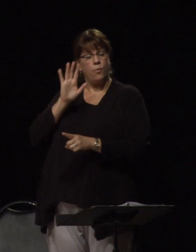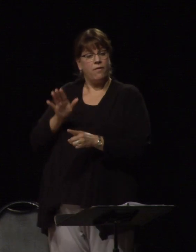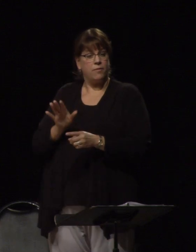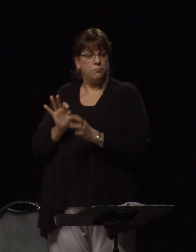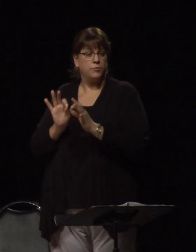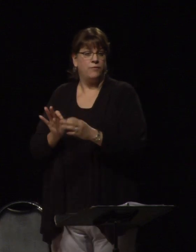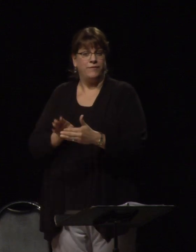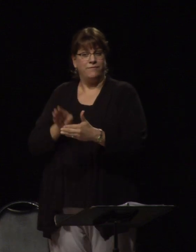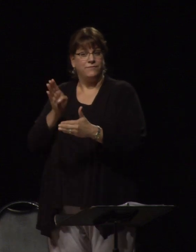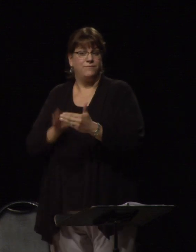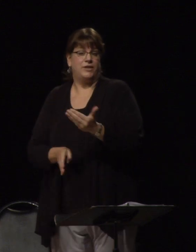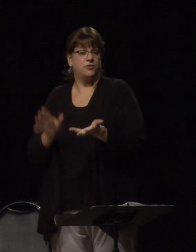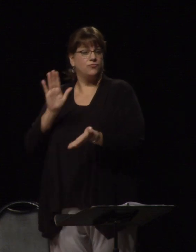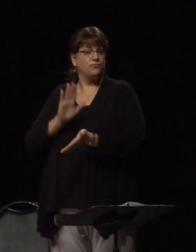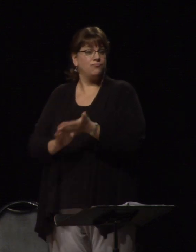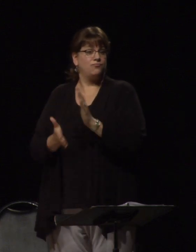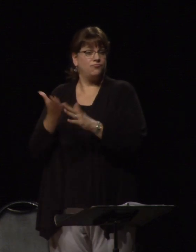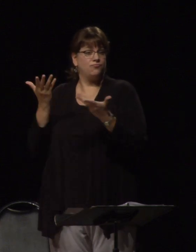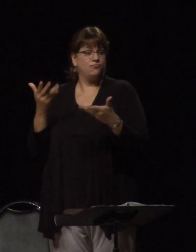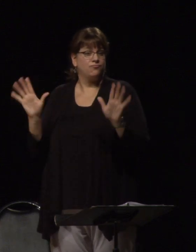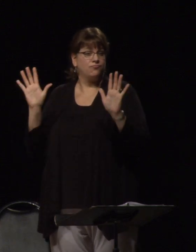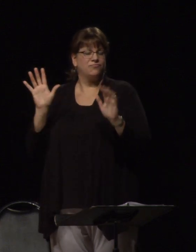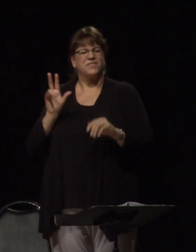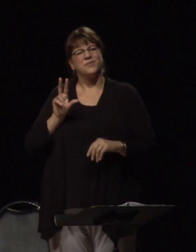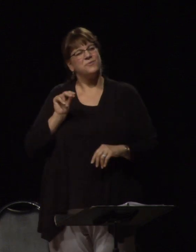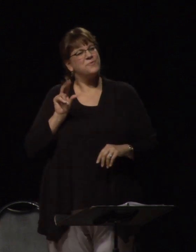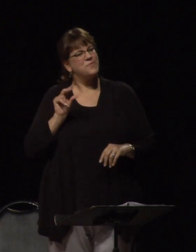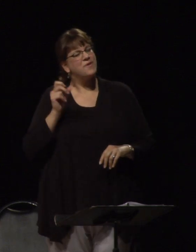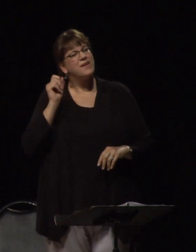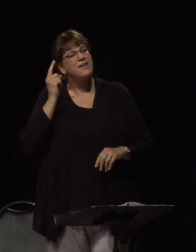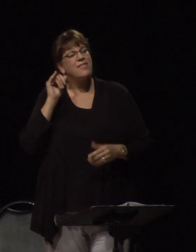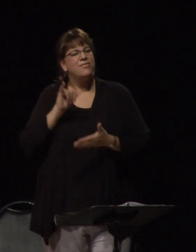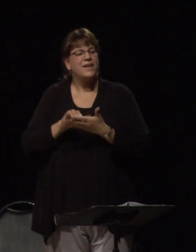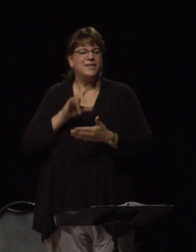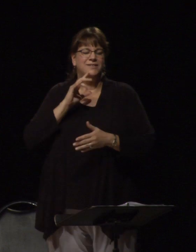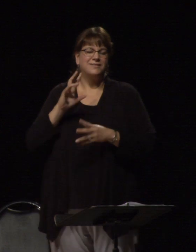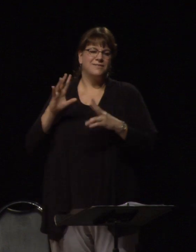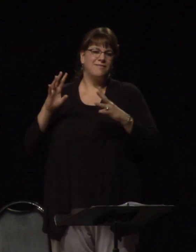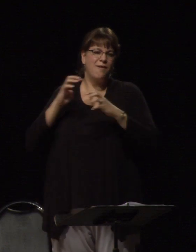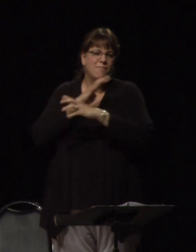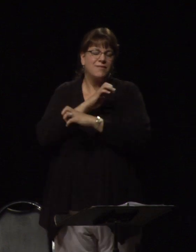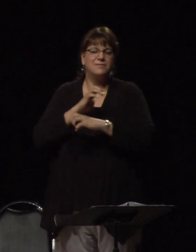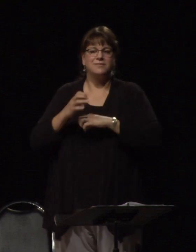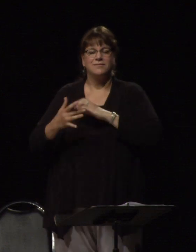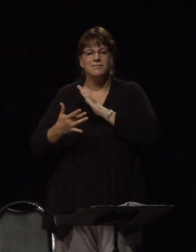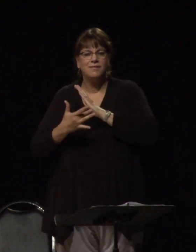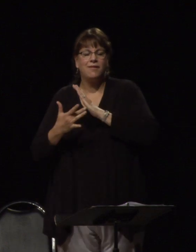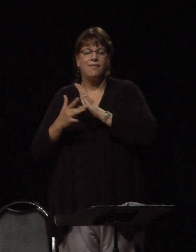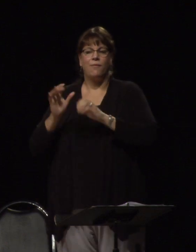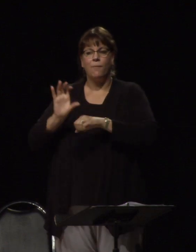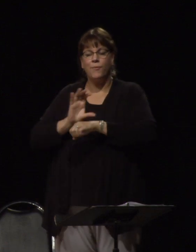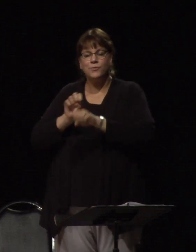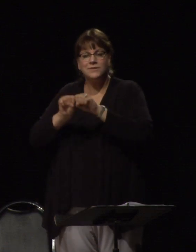TECHNOLOGY SYSTEMS ARE ALMOST ALWAYS A WORK IN PROGRESS, BUT AGAIN YOUR HARD WORK HAS PUT US IN A POSITION TO ULTIMATELY